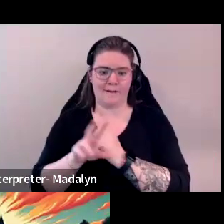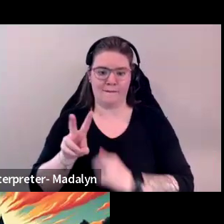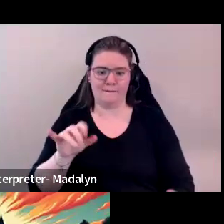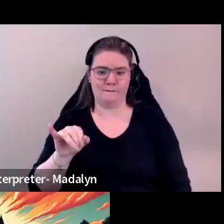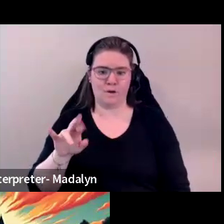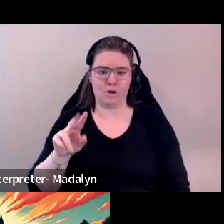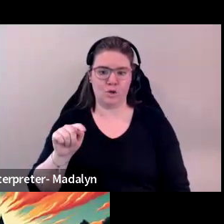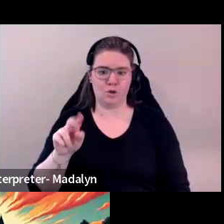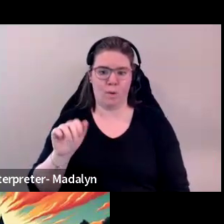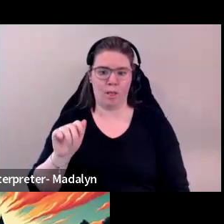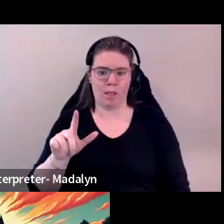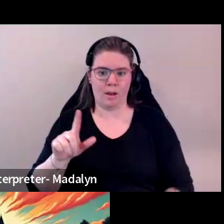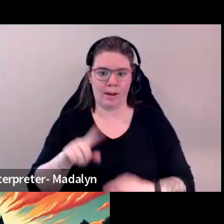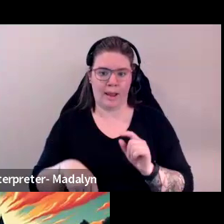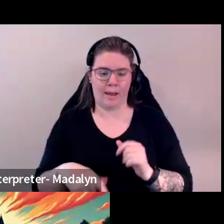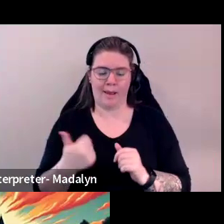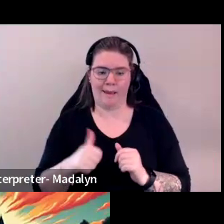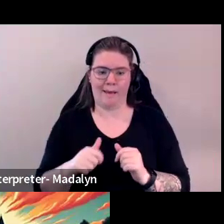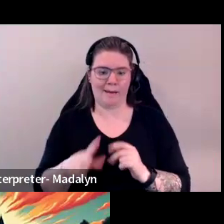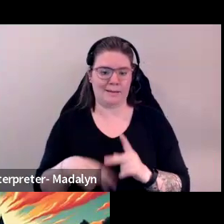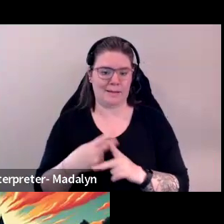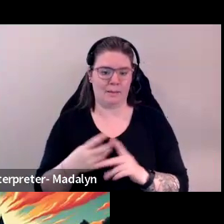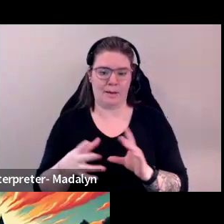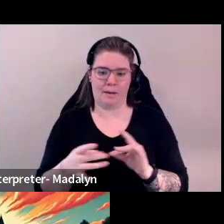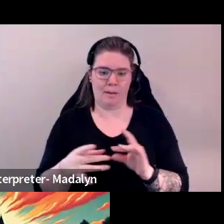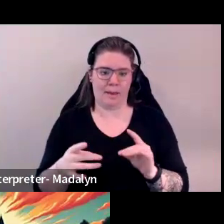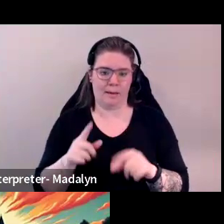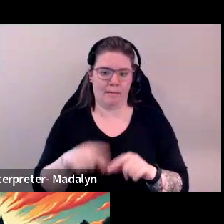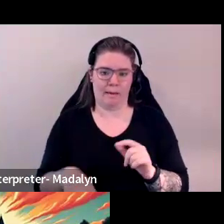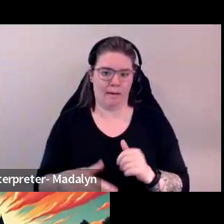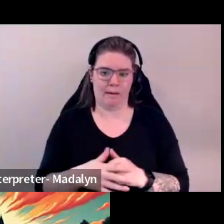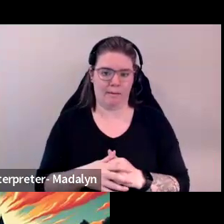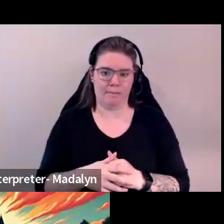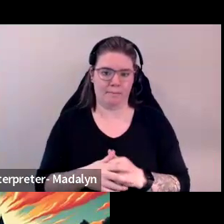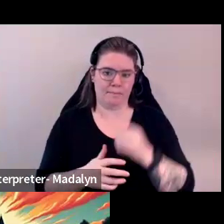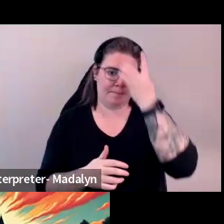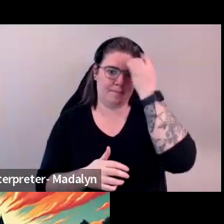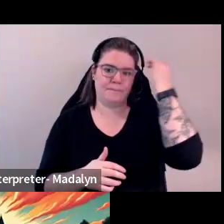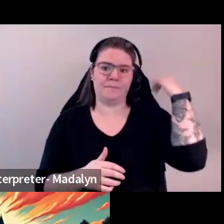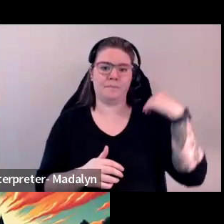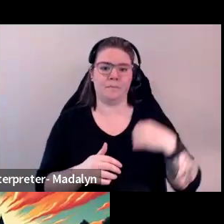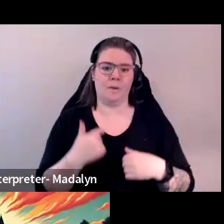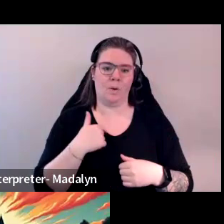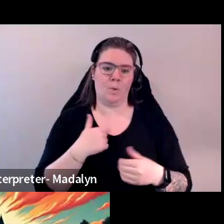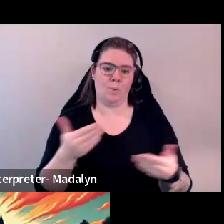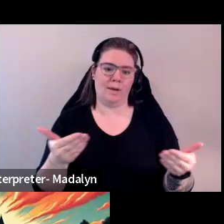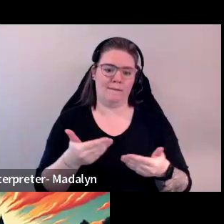Don Dew: and give any type of comments or anything. Don Dew: And so, you know, we've hired lawyers so we can